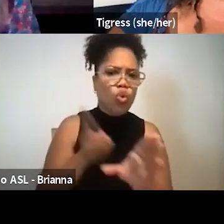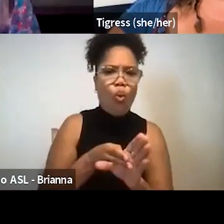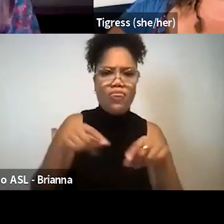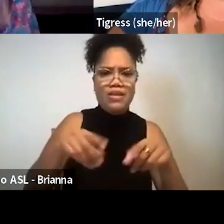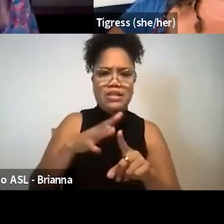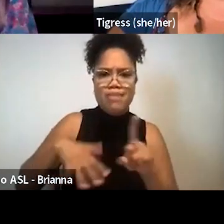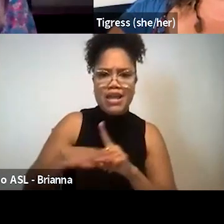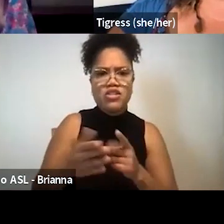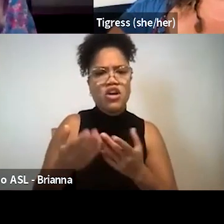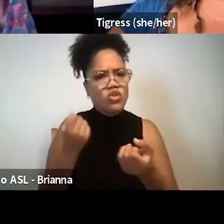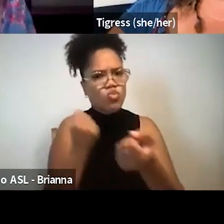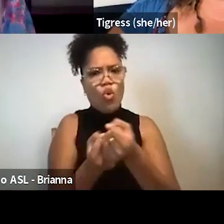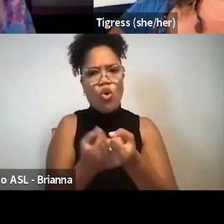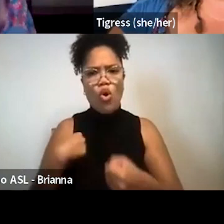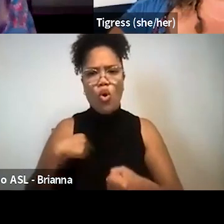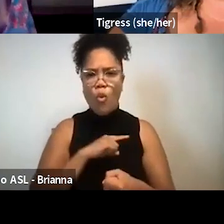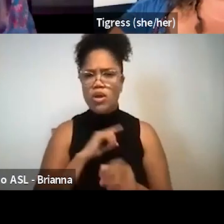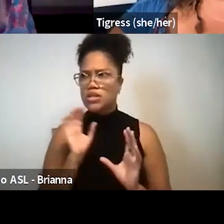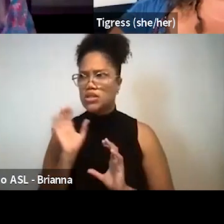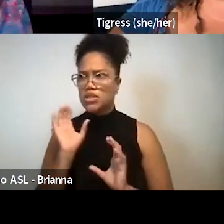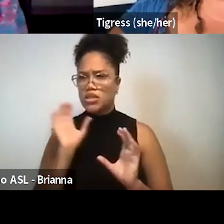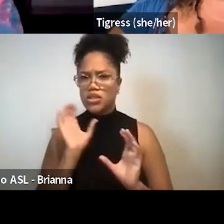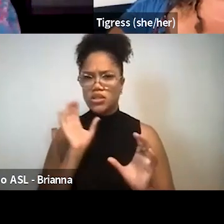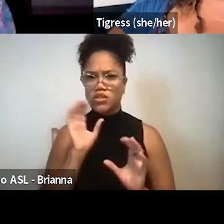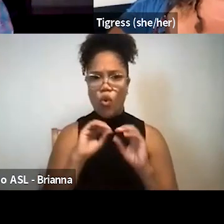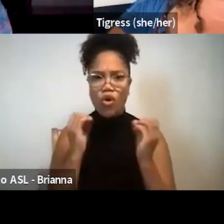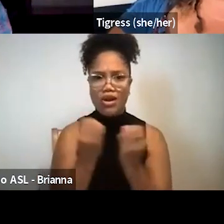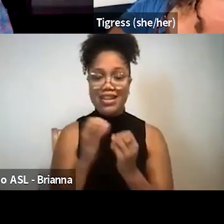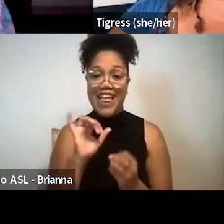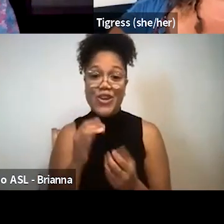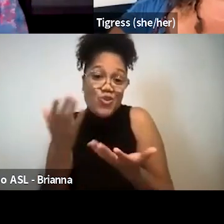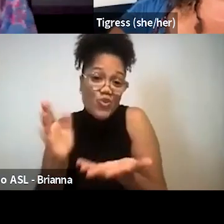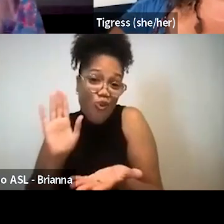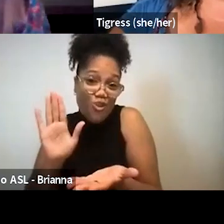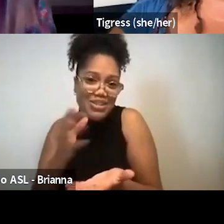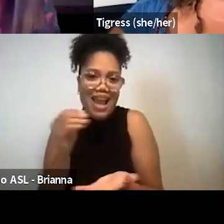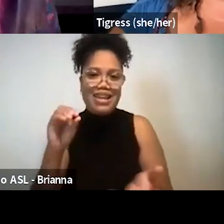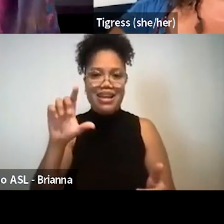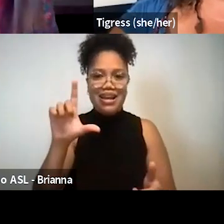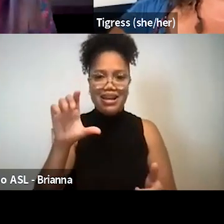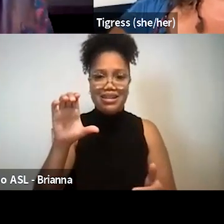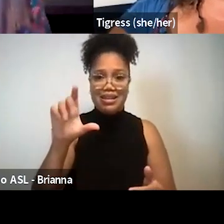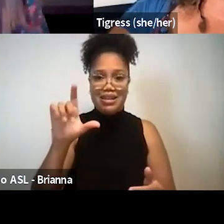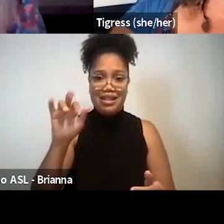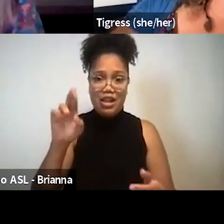to look for organizations such as your own and such as the Fletcher Project that were really